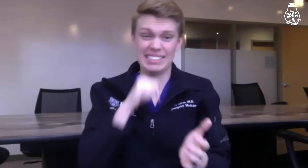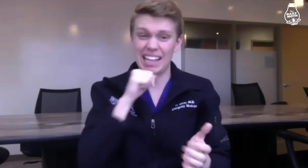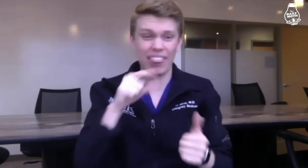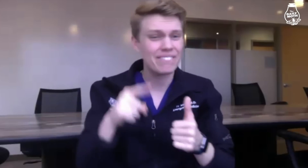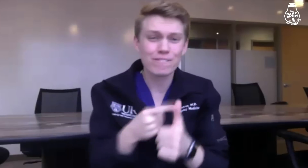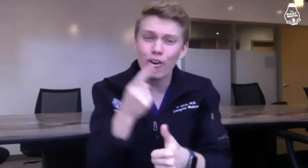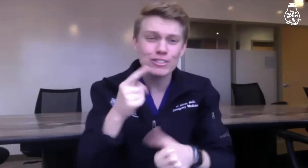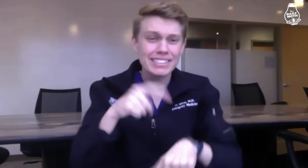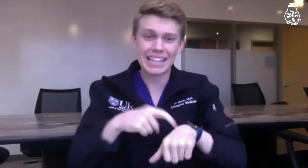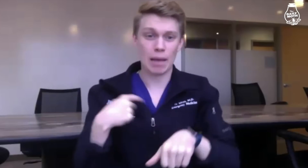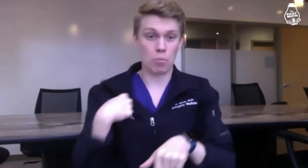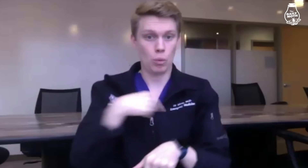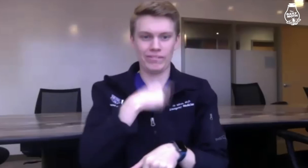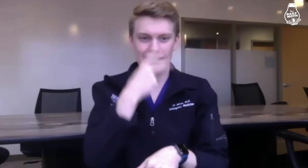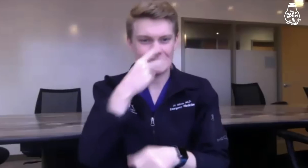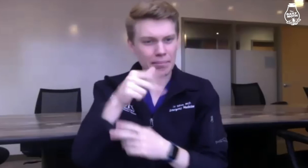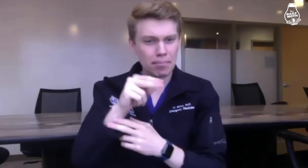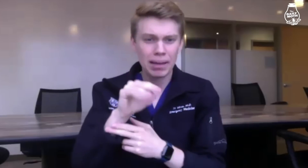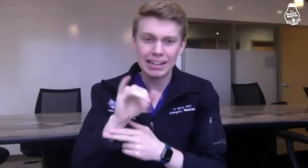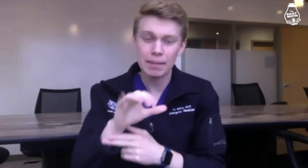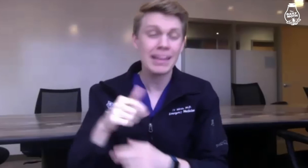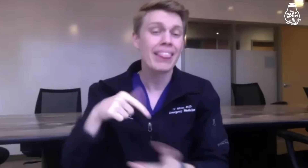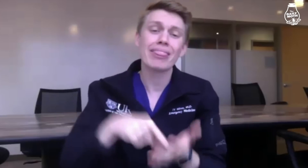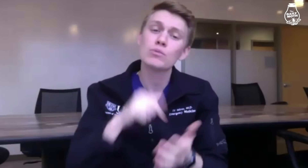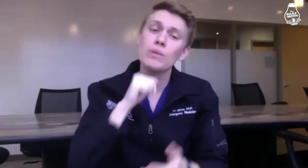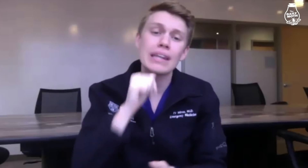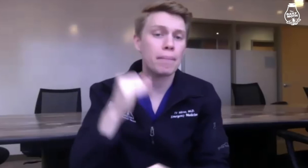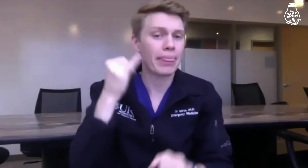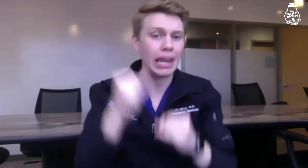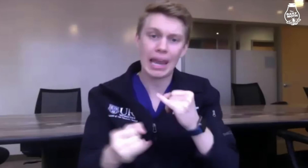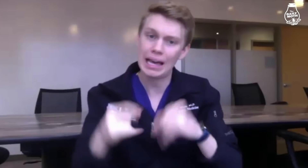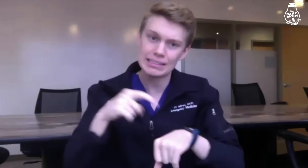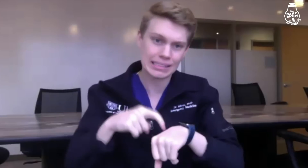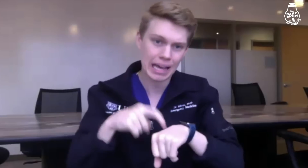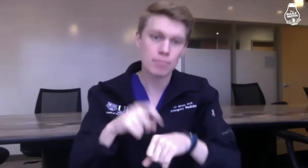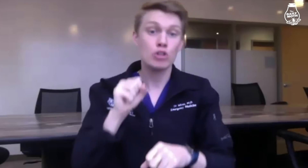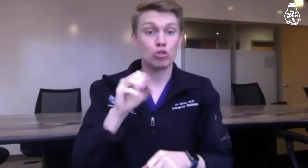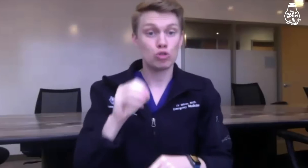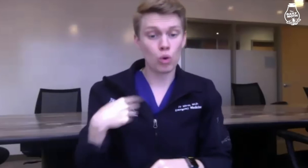This is not the first time that we've seen a pandemic and this will not be the last time.